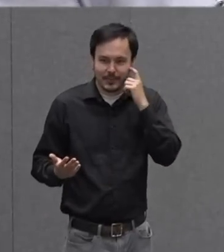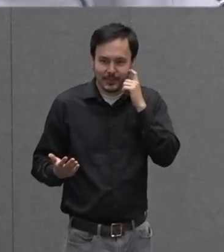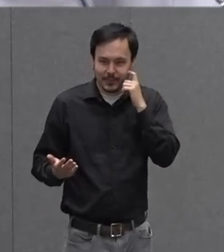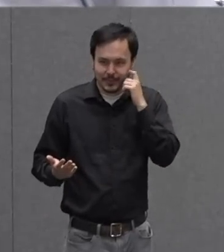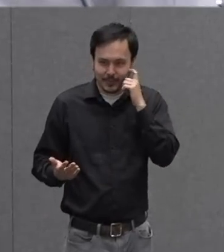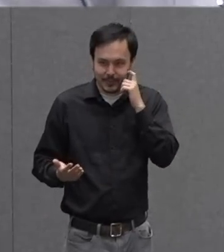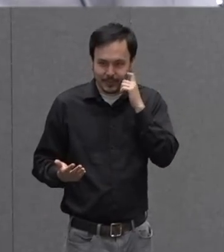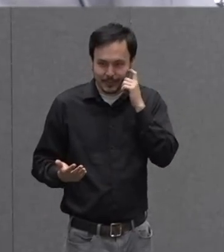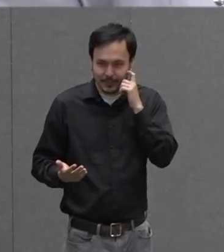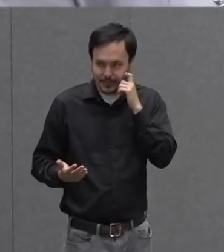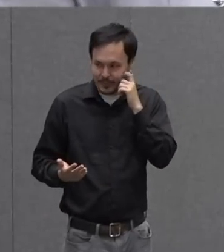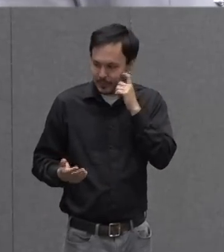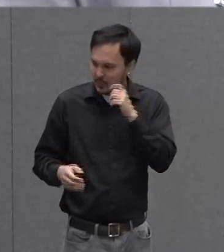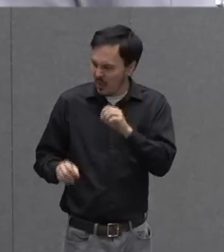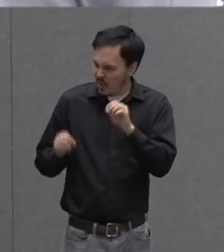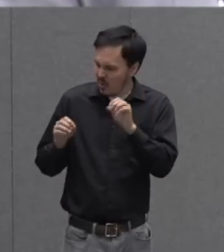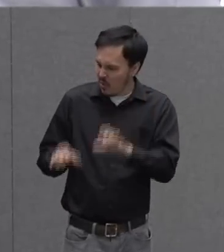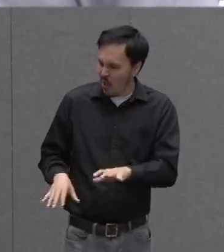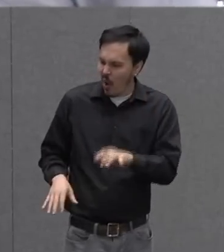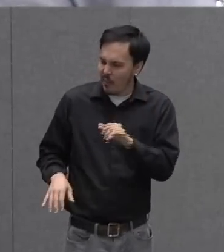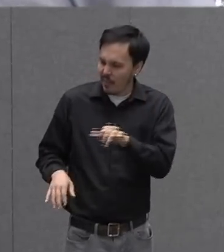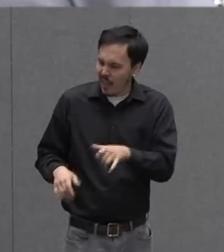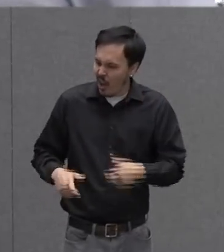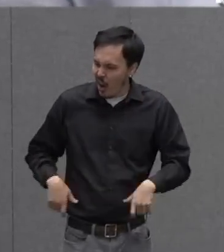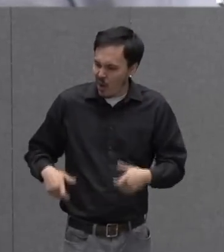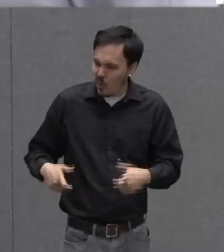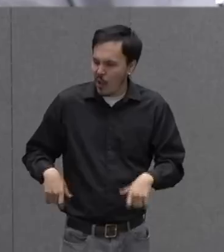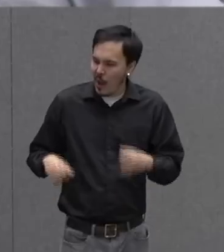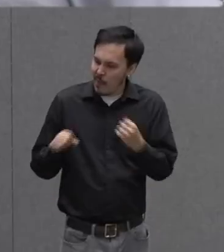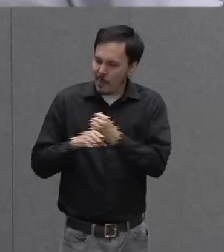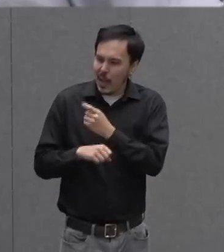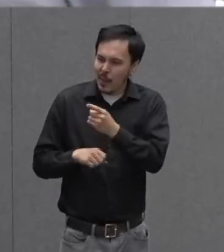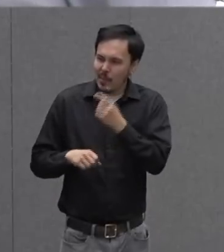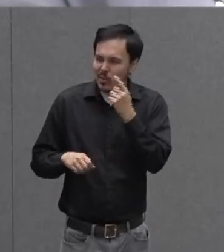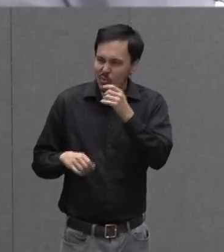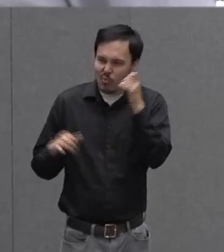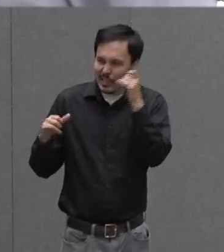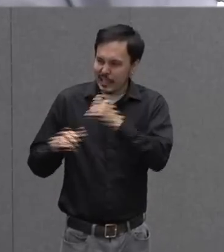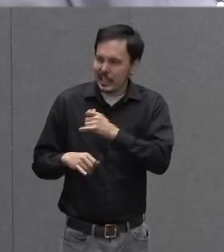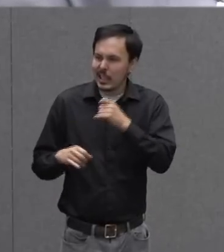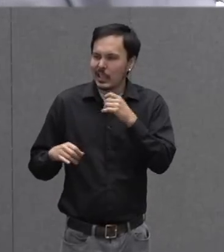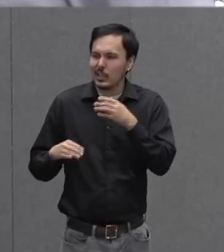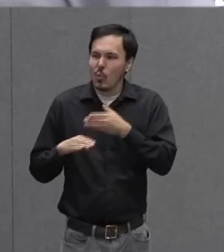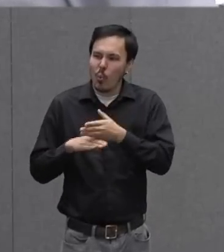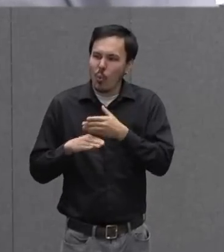Drop that underwear and battle me you ridiculous wooden clip man.